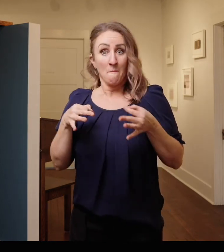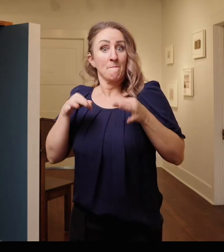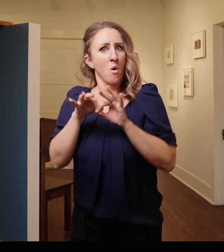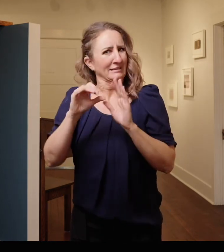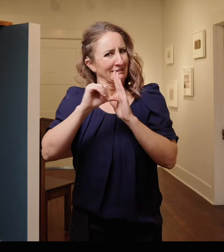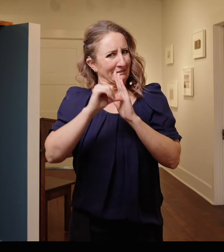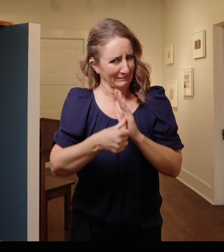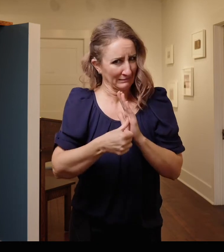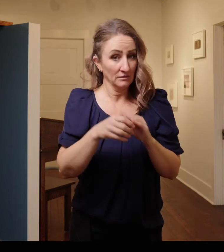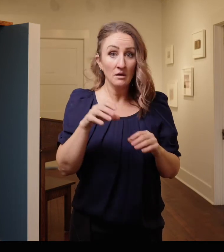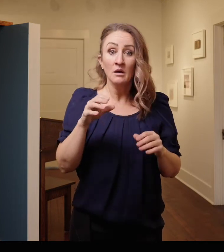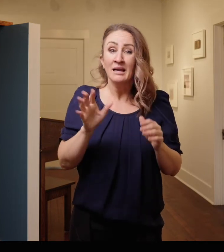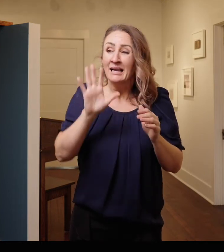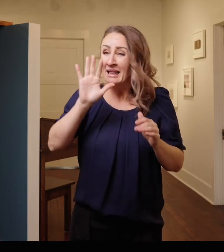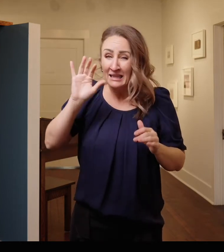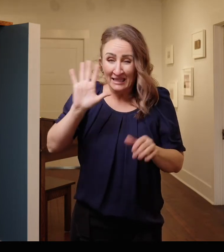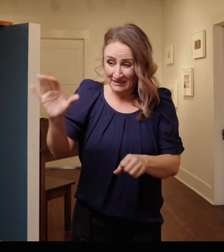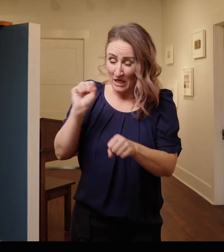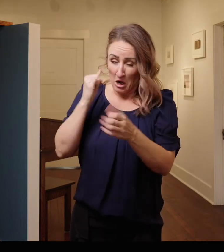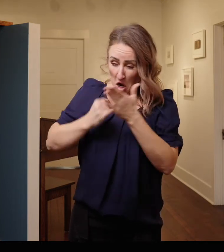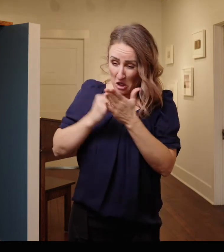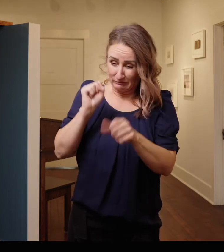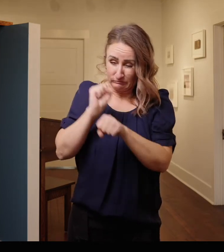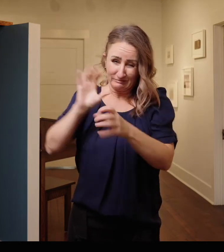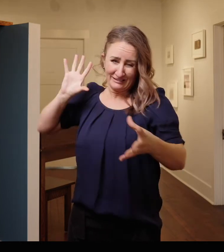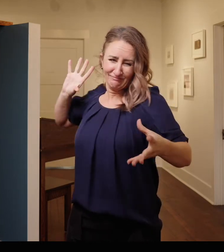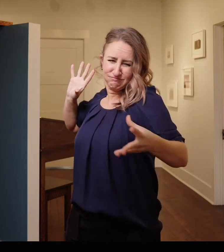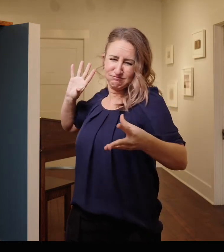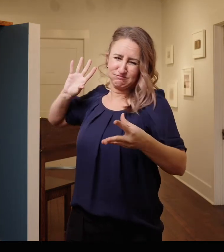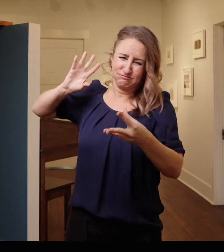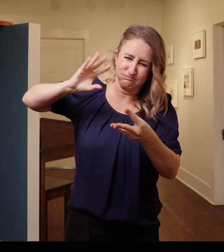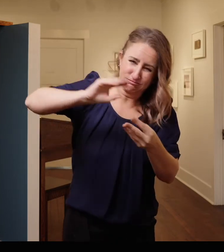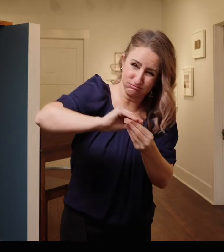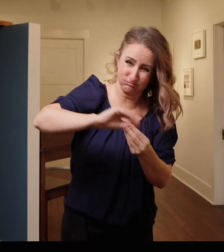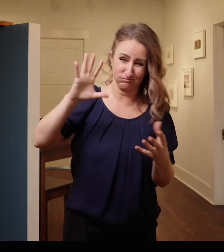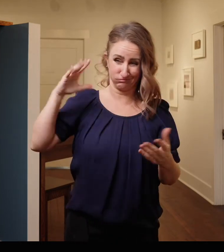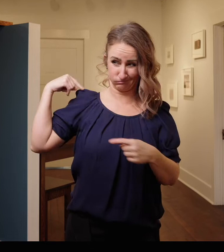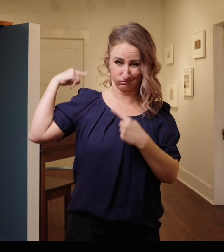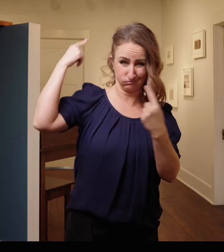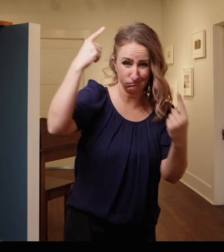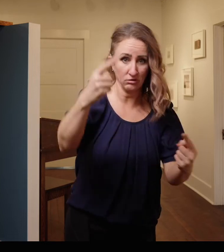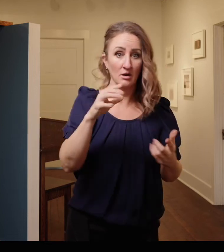It is important to note that the massive body of artwork we know Castle by today